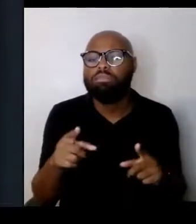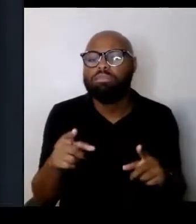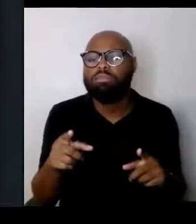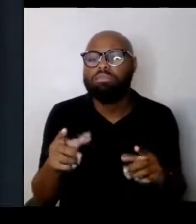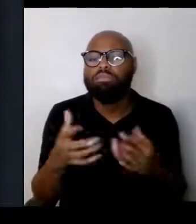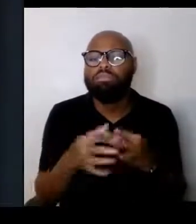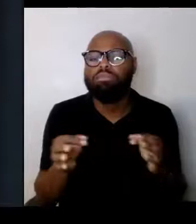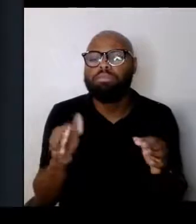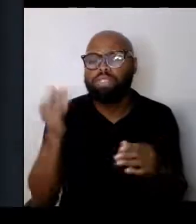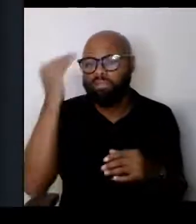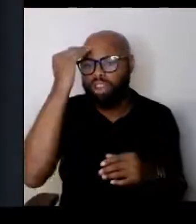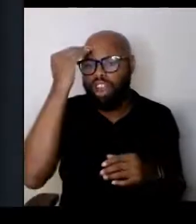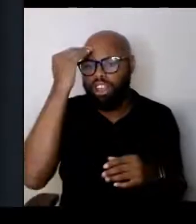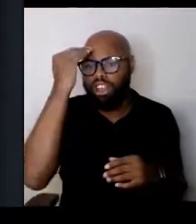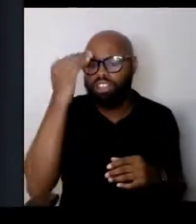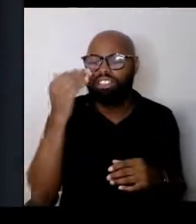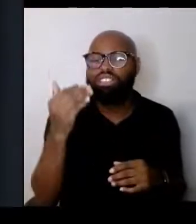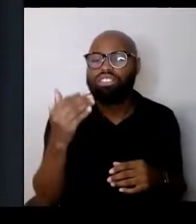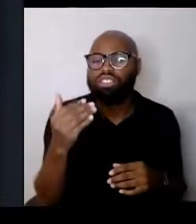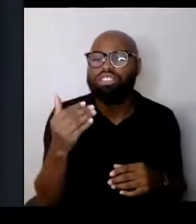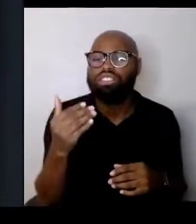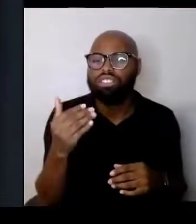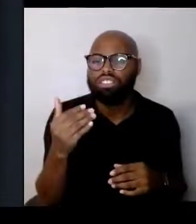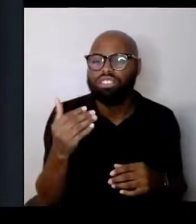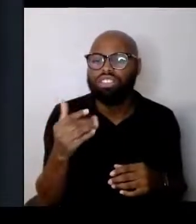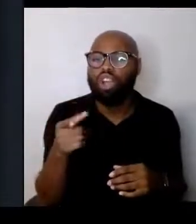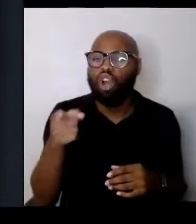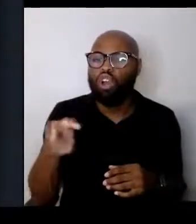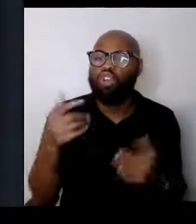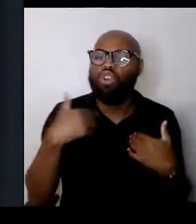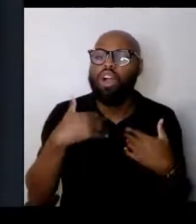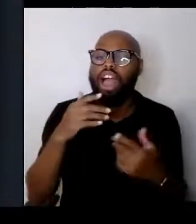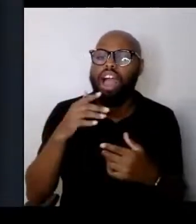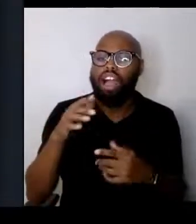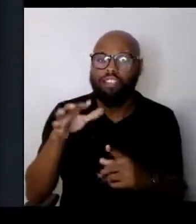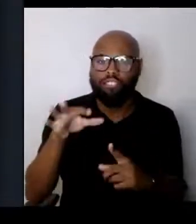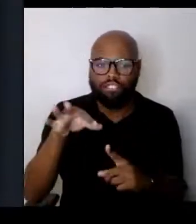You have the unique experience of what happened to you,